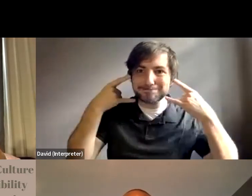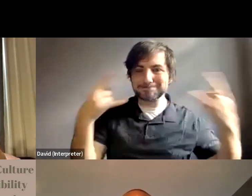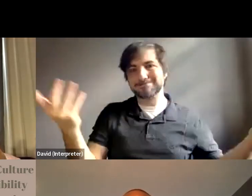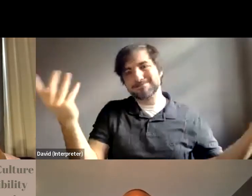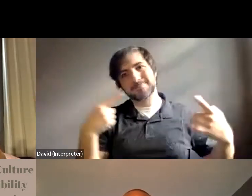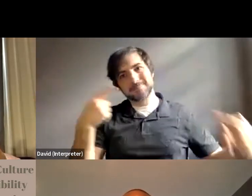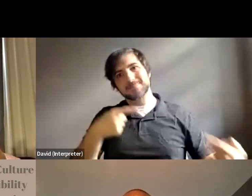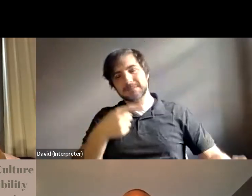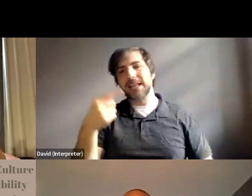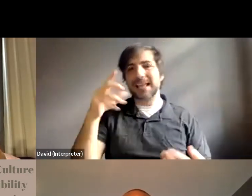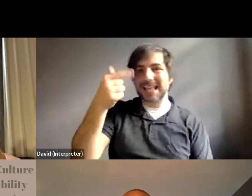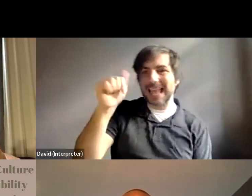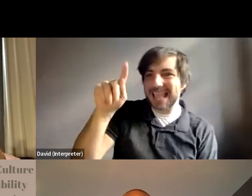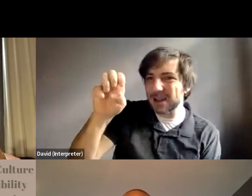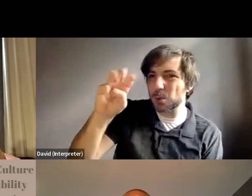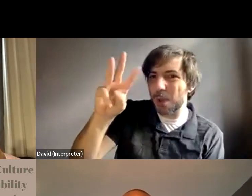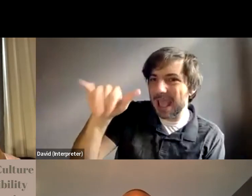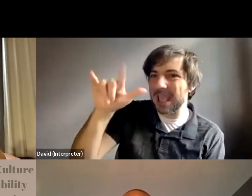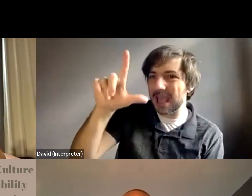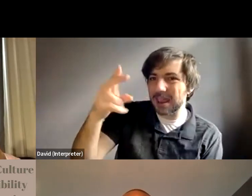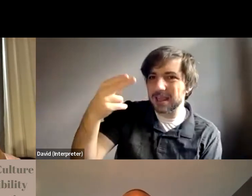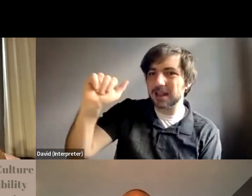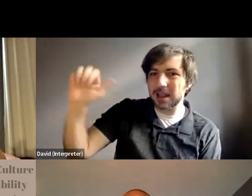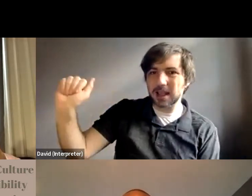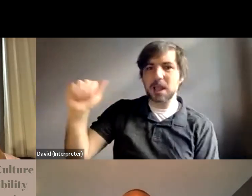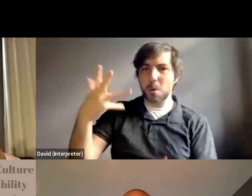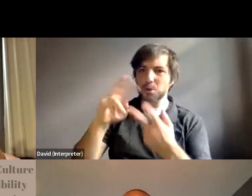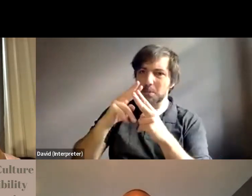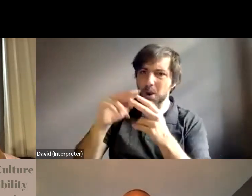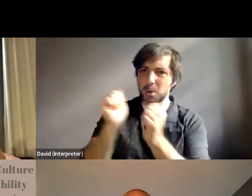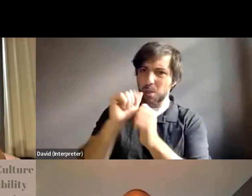A would like to partner with organizations, what assistance would organizations